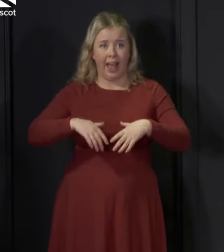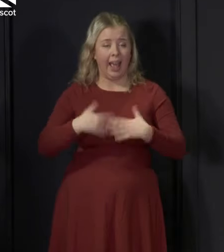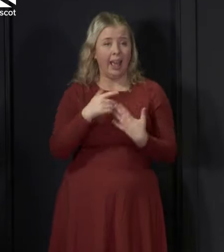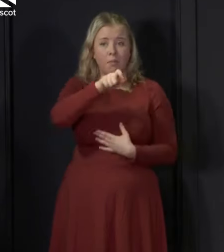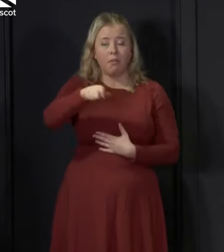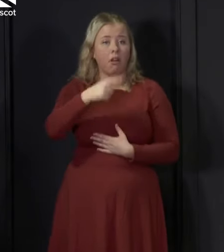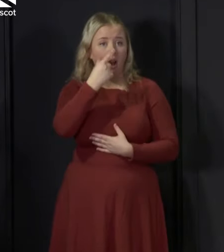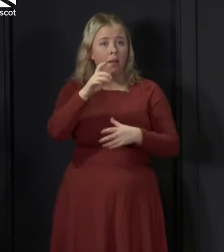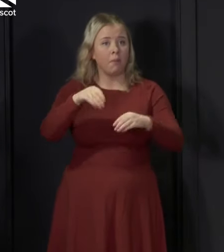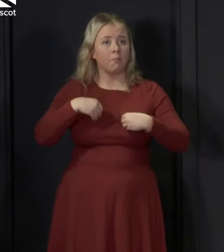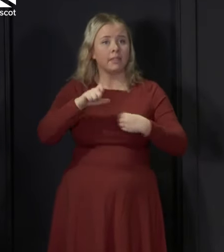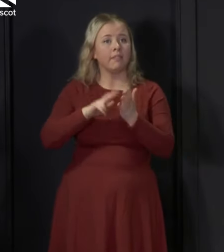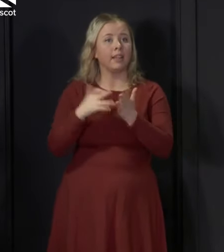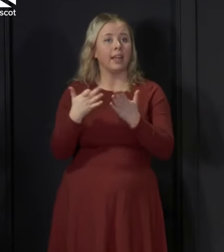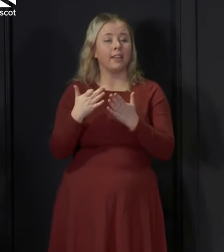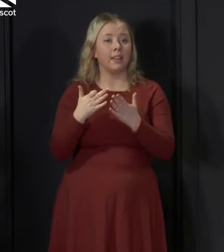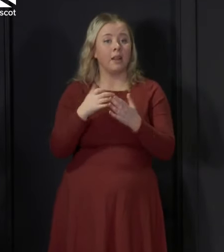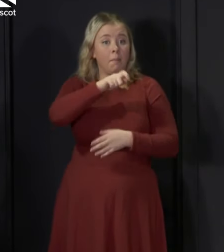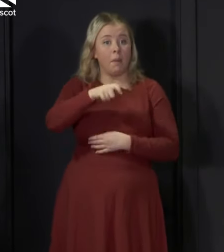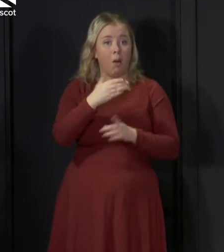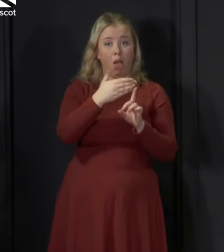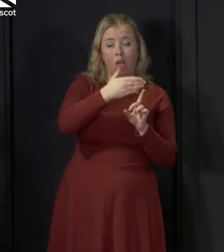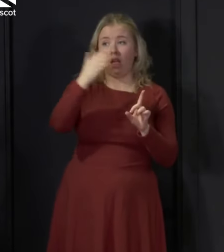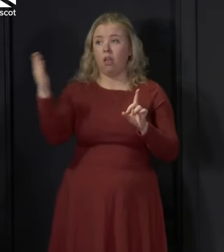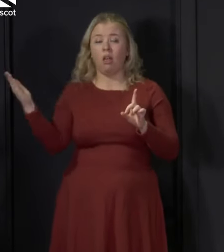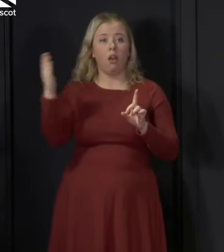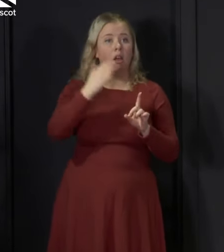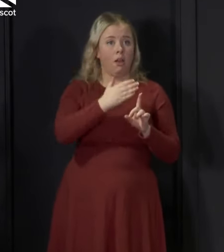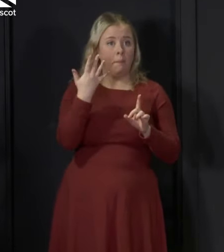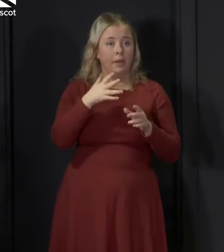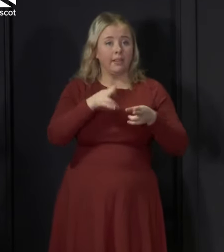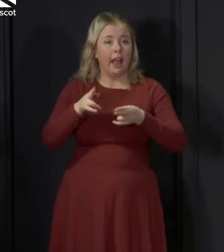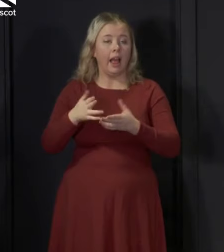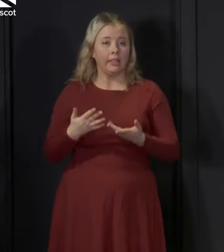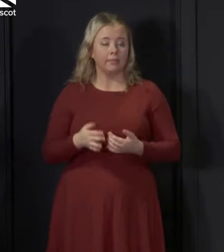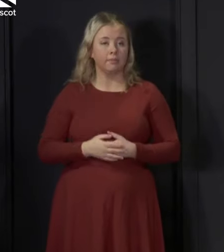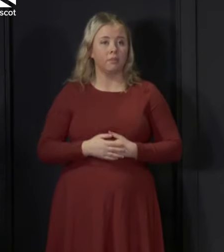ages have died or become seriously ill from it. So for all of us, strict hand hygiene